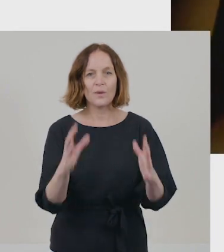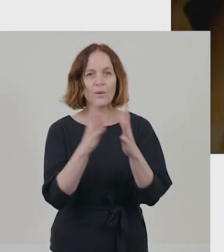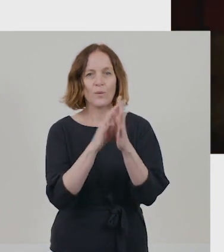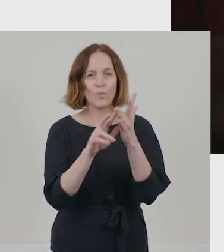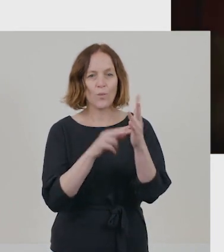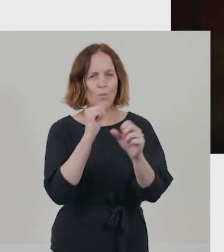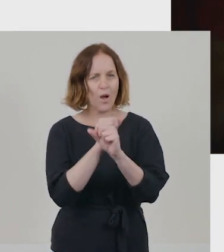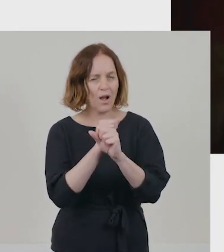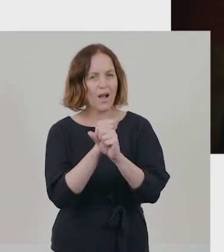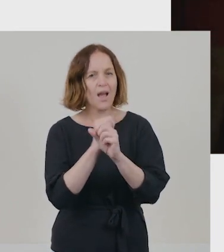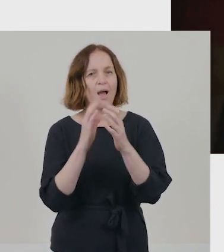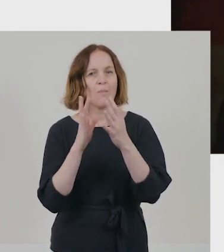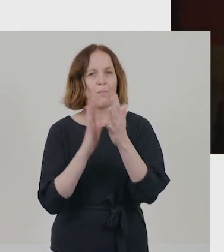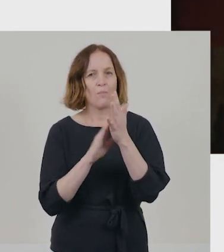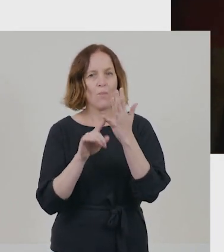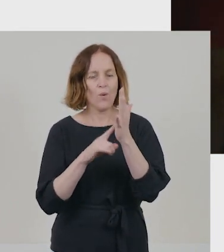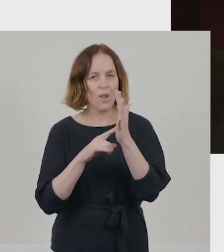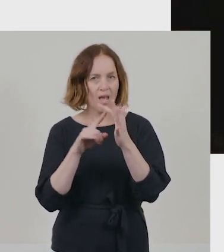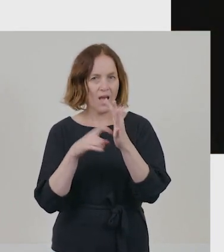Wong and Muller.